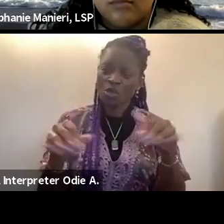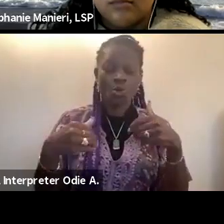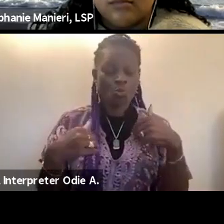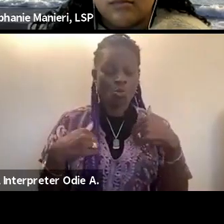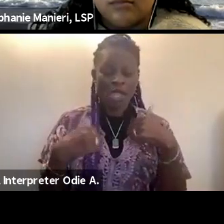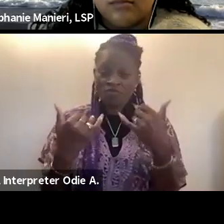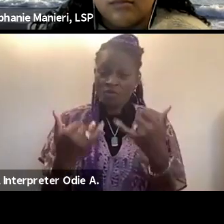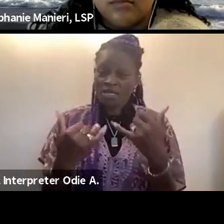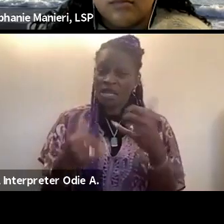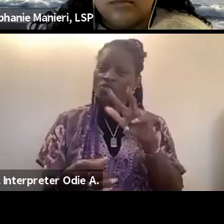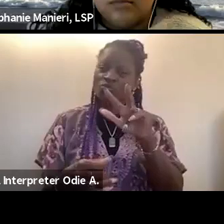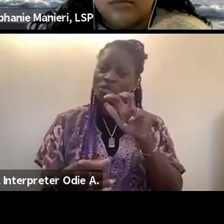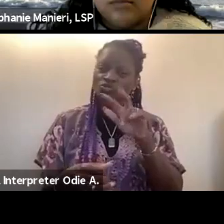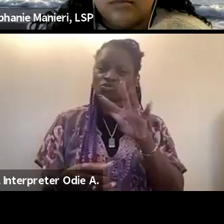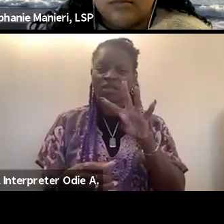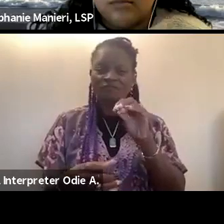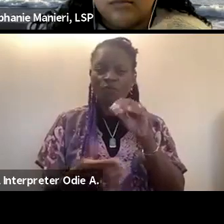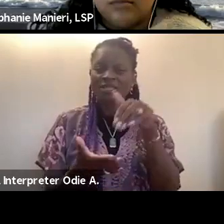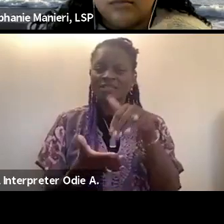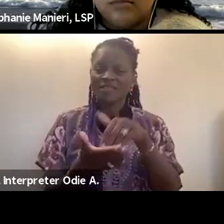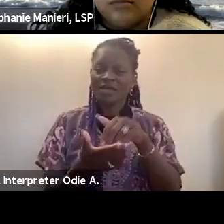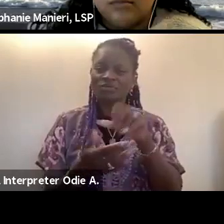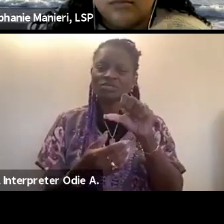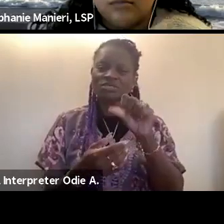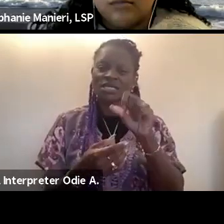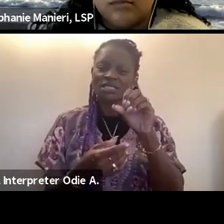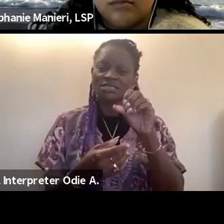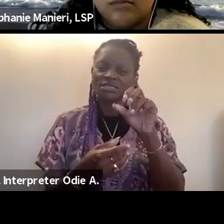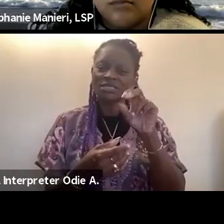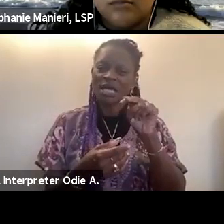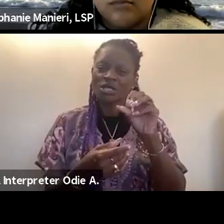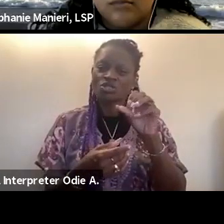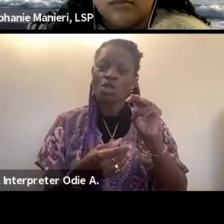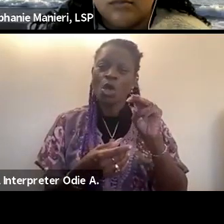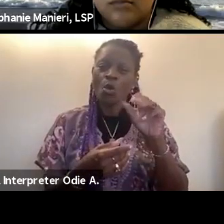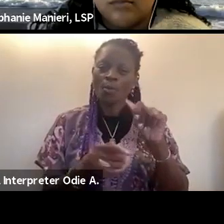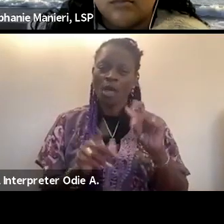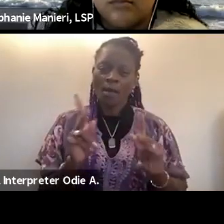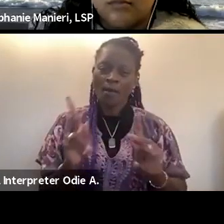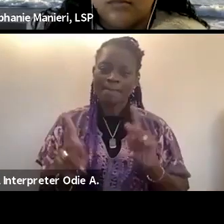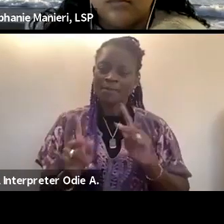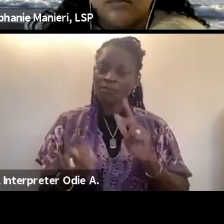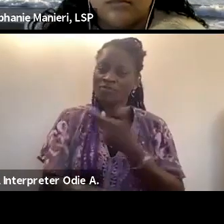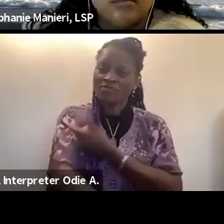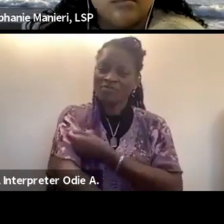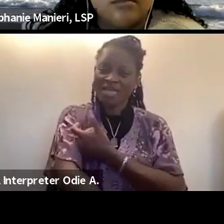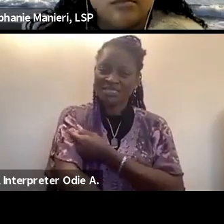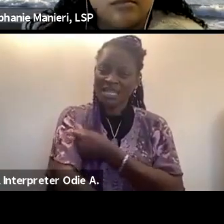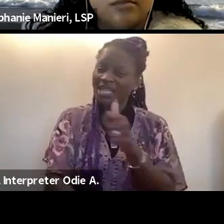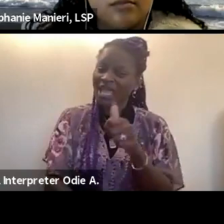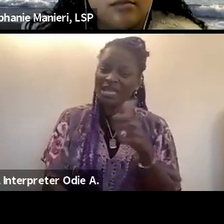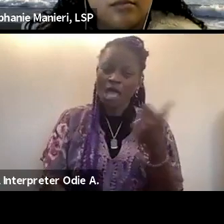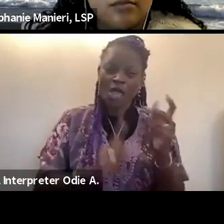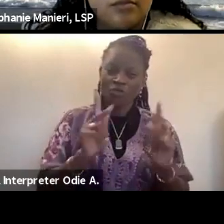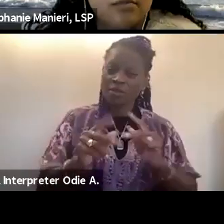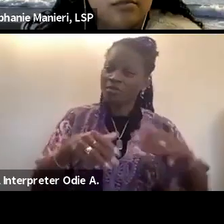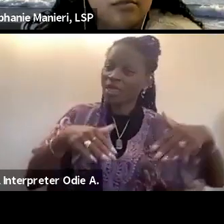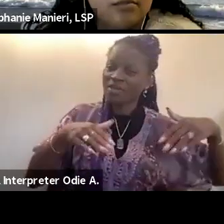Sonoma County residents that many people still haven't received a single dose of protection, so we definitely have more work to do.